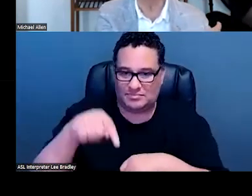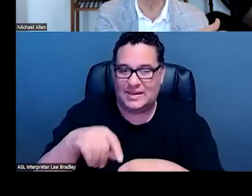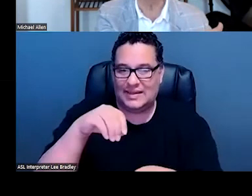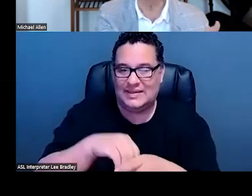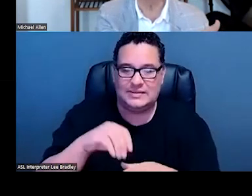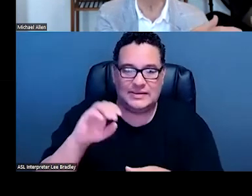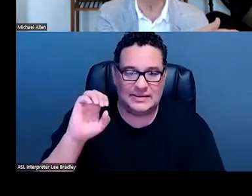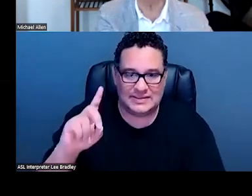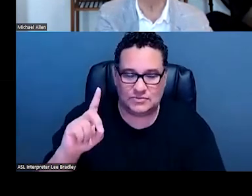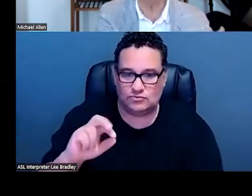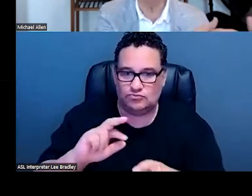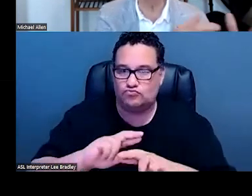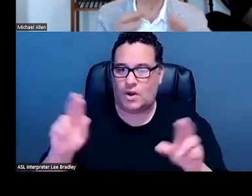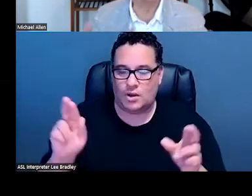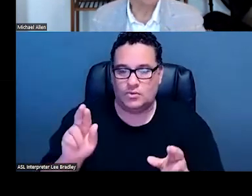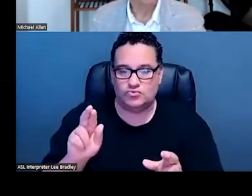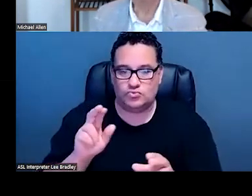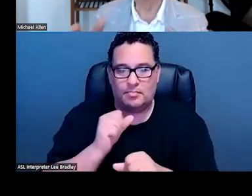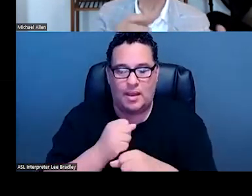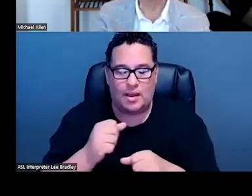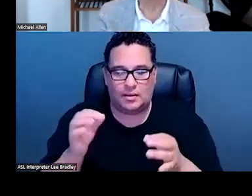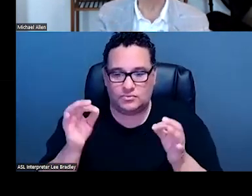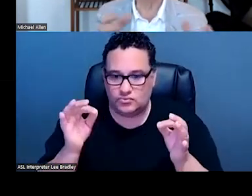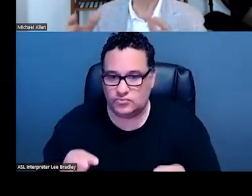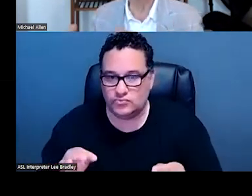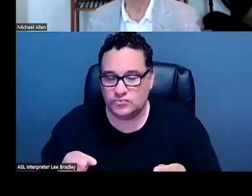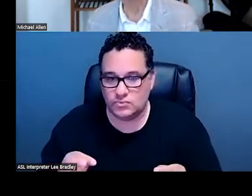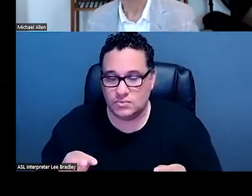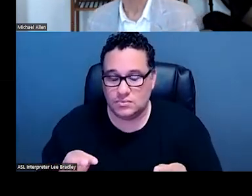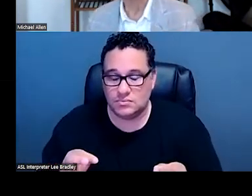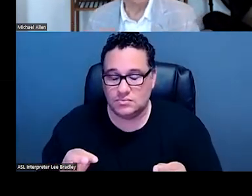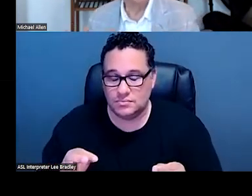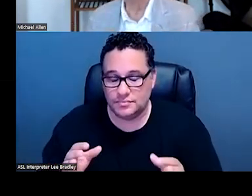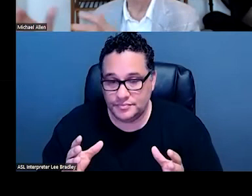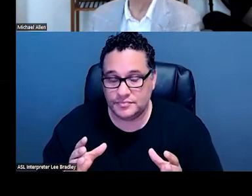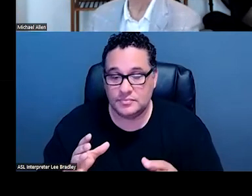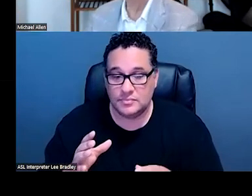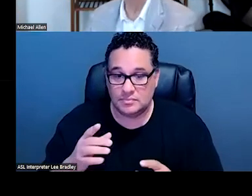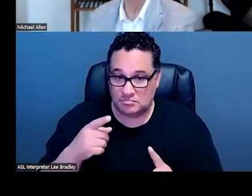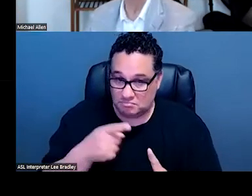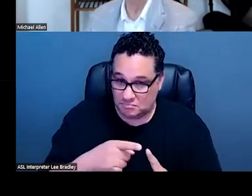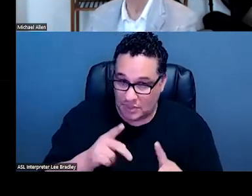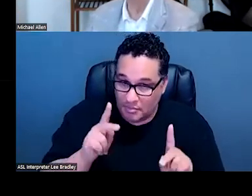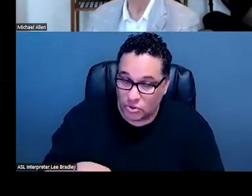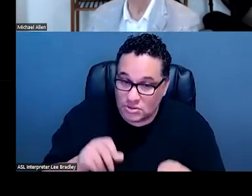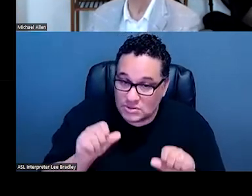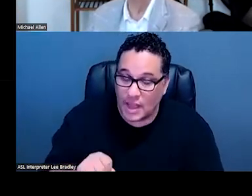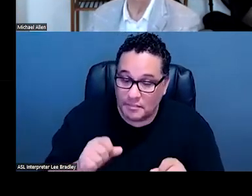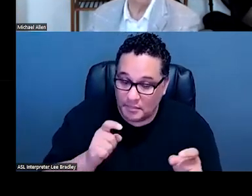IN ORDER TO MAKE THE CALL ABOUT WHETHER THIS PERSON CAN BE MANAGED IN THE COMMUNITY, OR NOT.